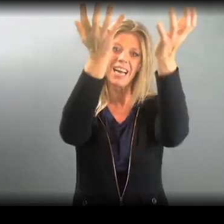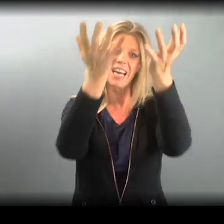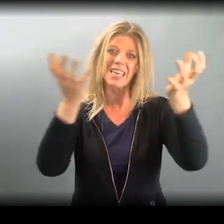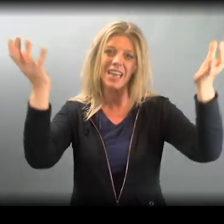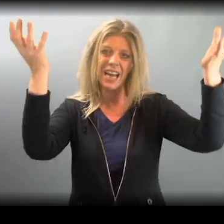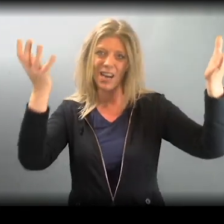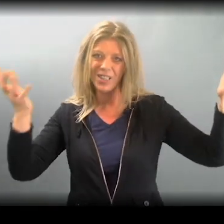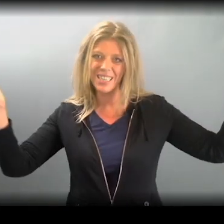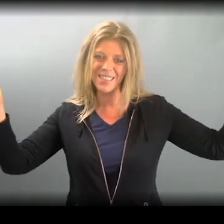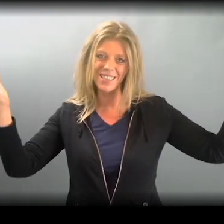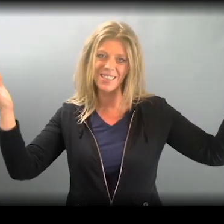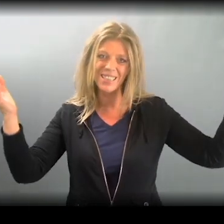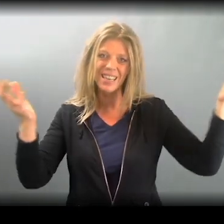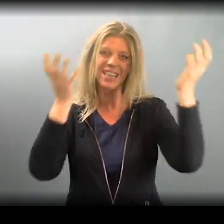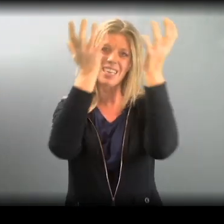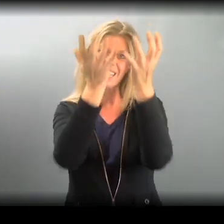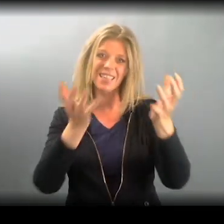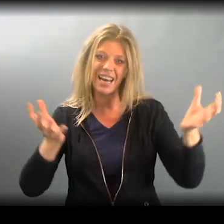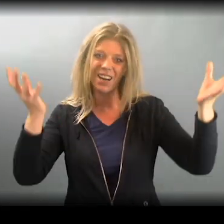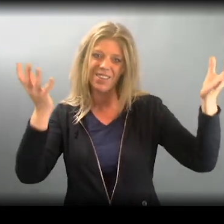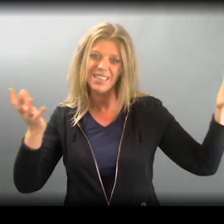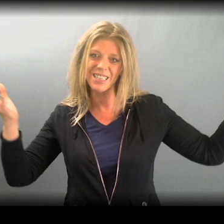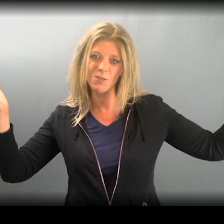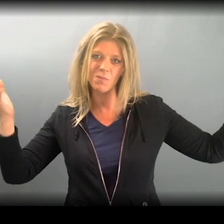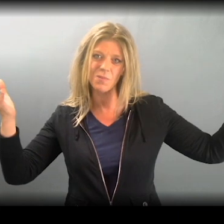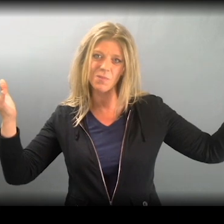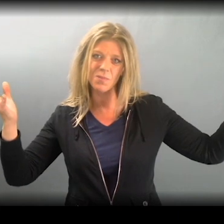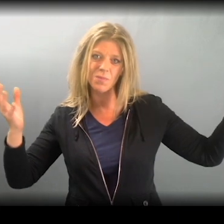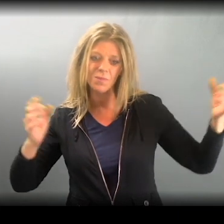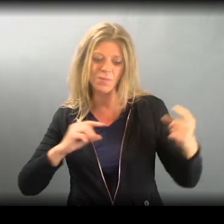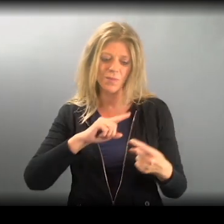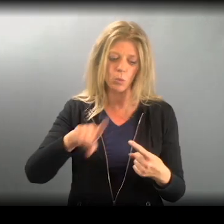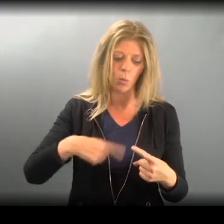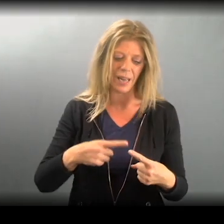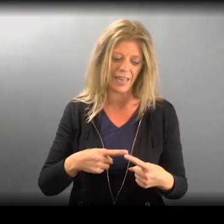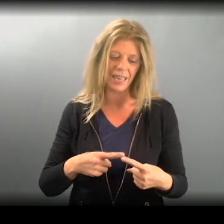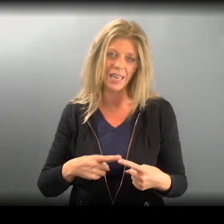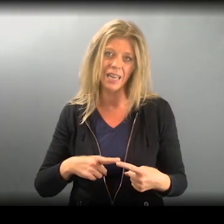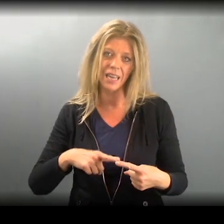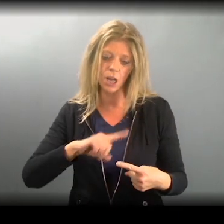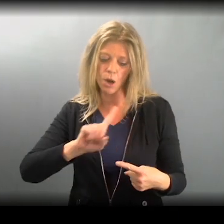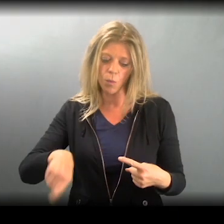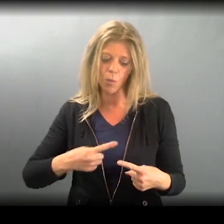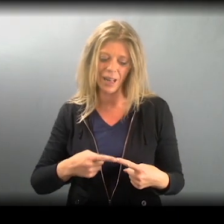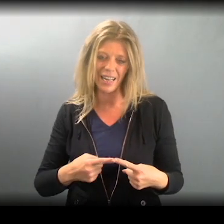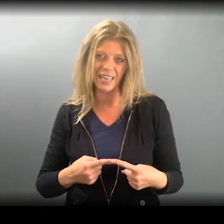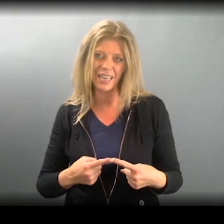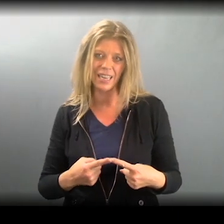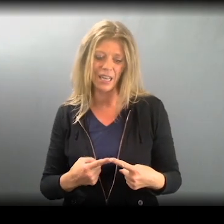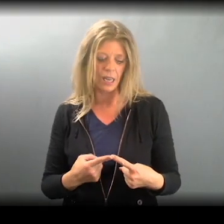CLOUD WHEN